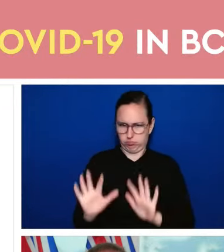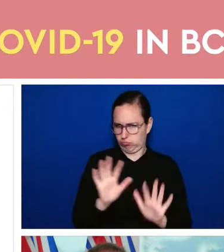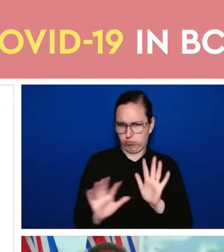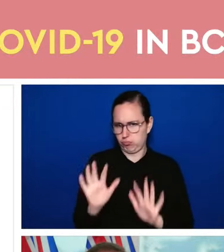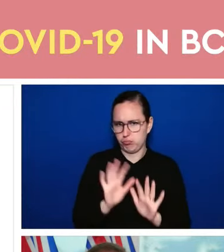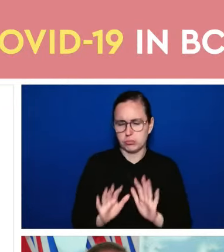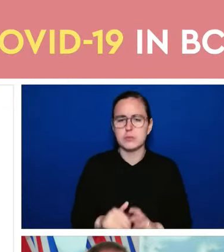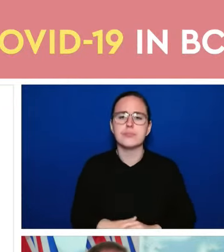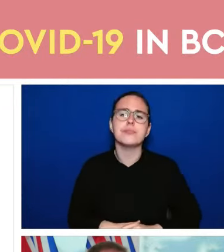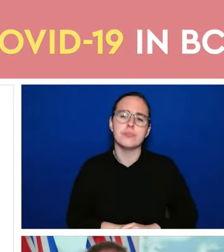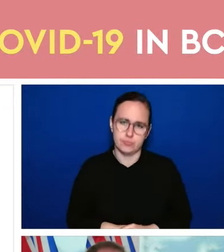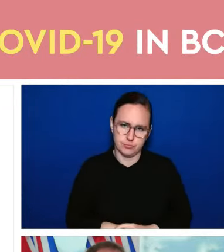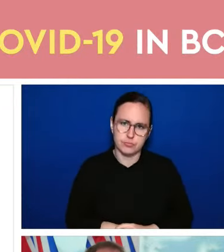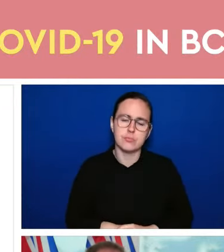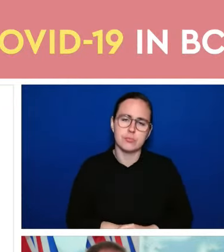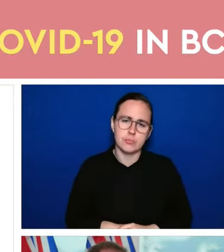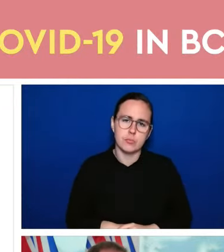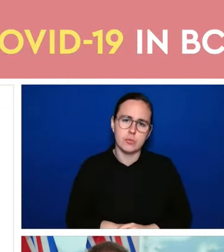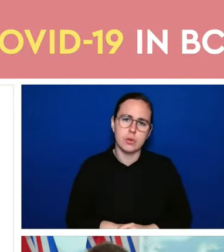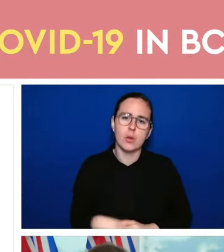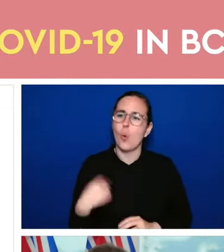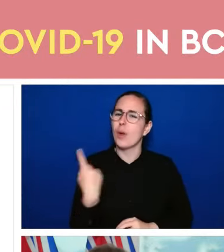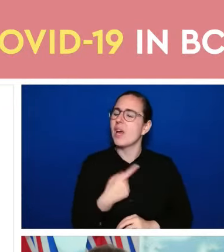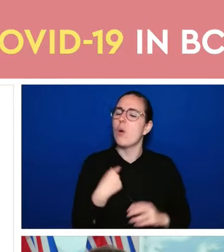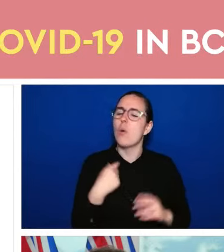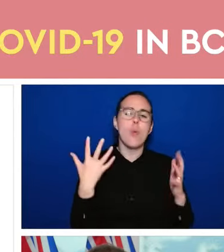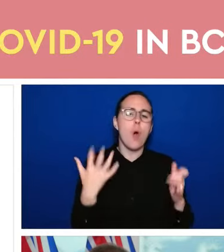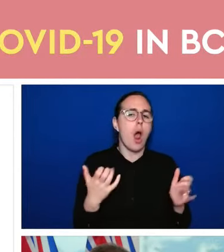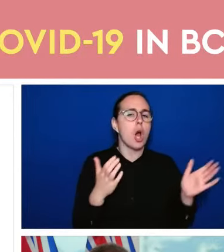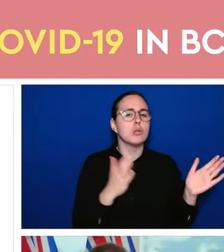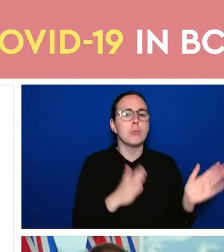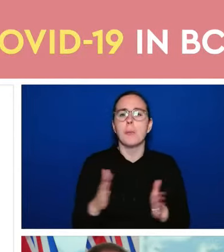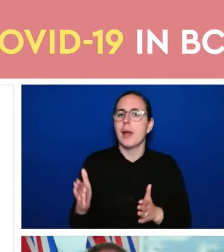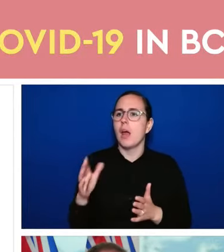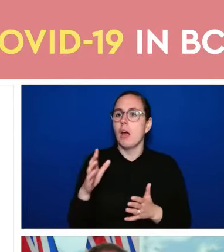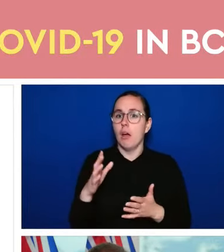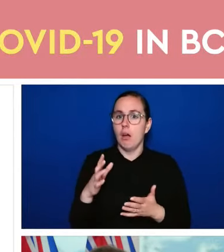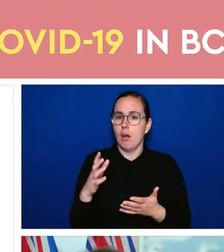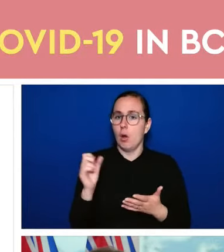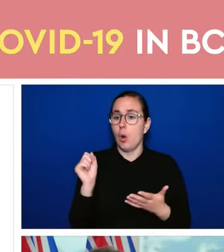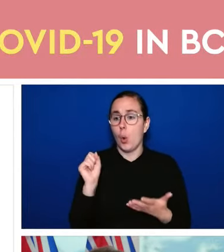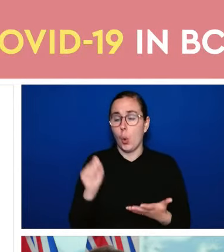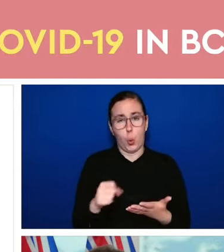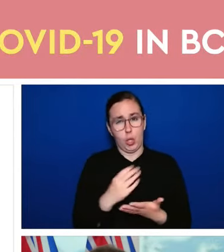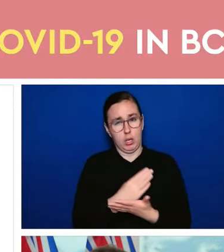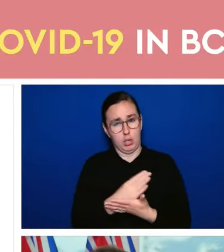for the outside of that sure worst case scenarios obviously